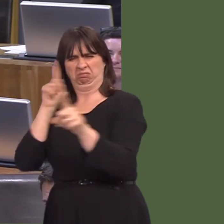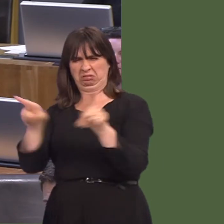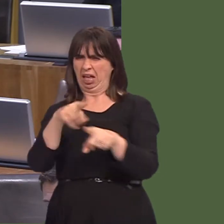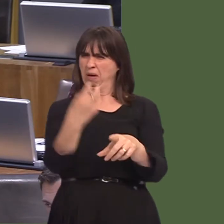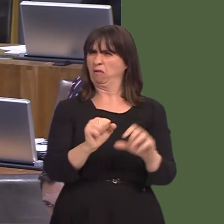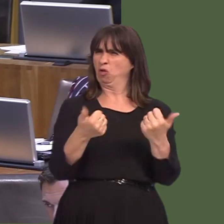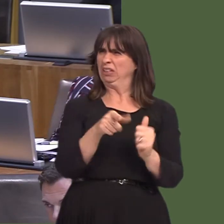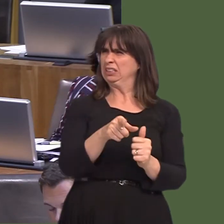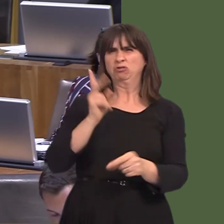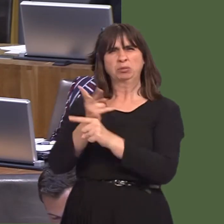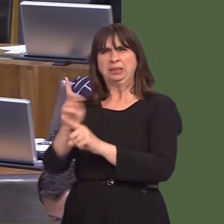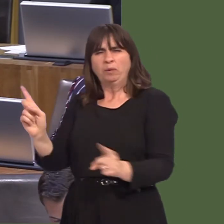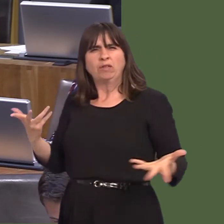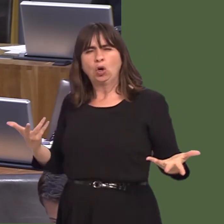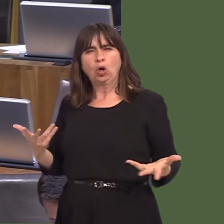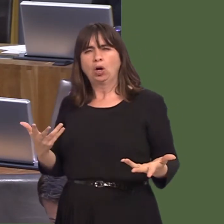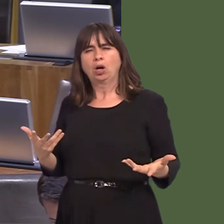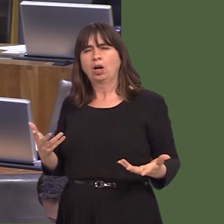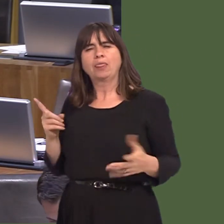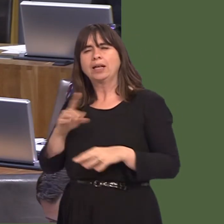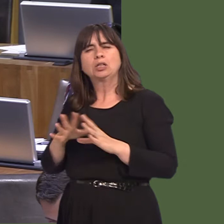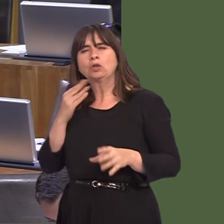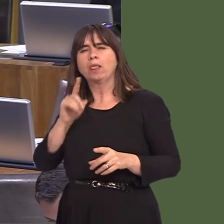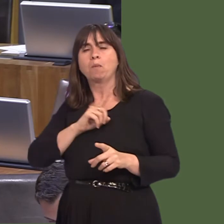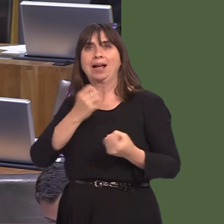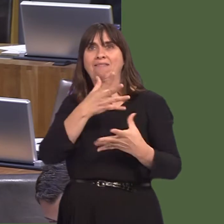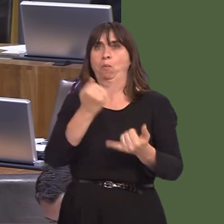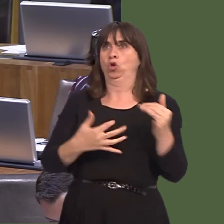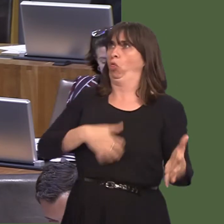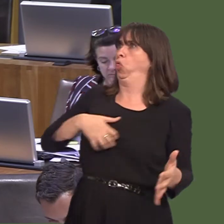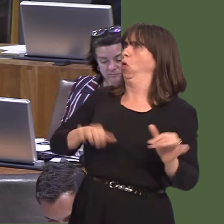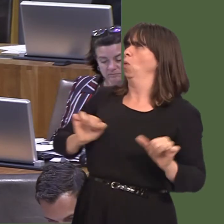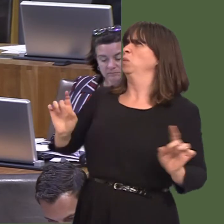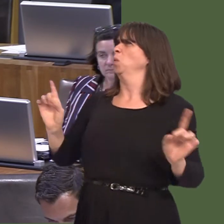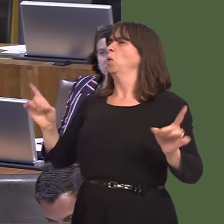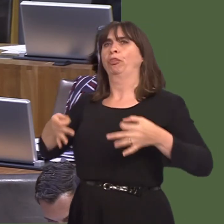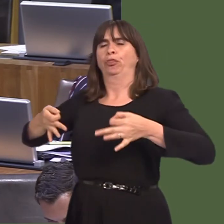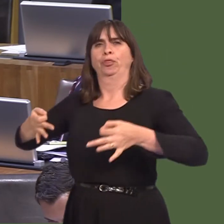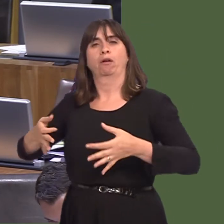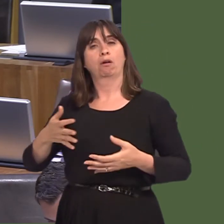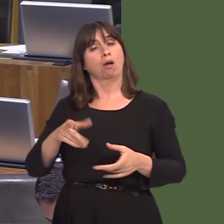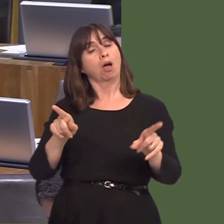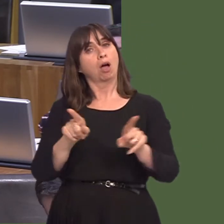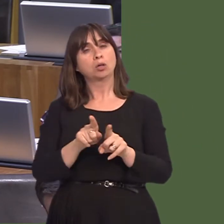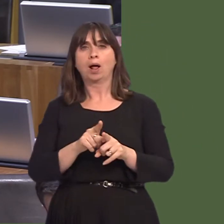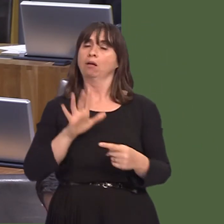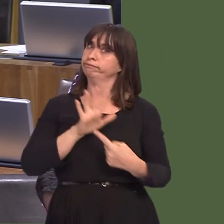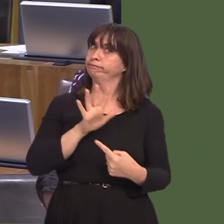I don't think that helps, I have to say, in terms of the level of uncertainty that might create. But secondly, I think it's hugely important that there's an understanding in Whitehall